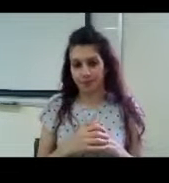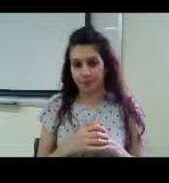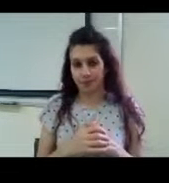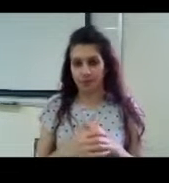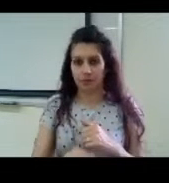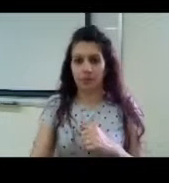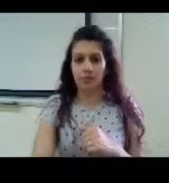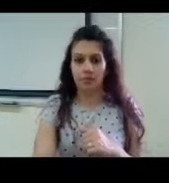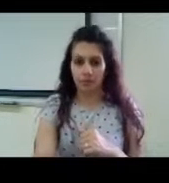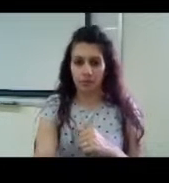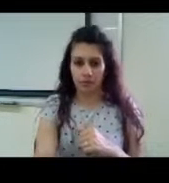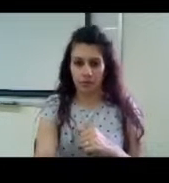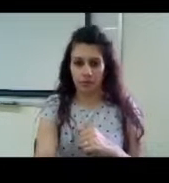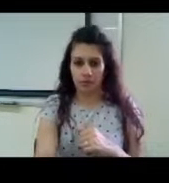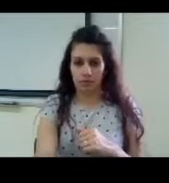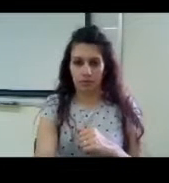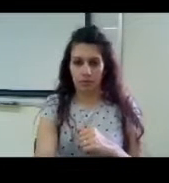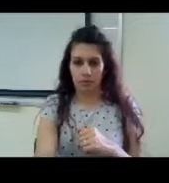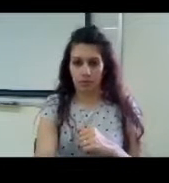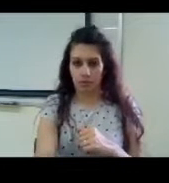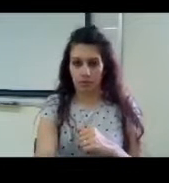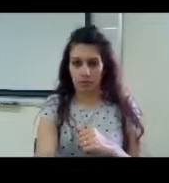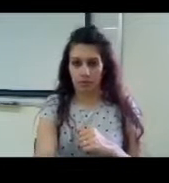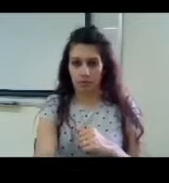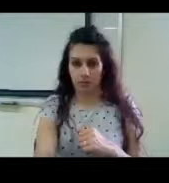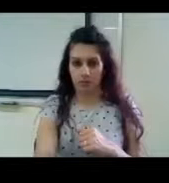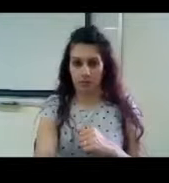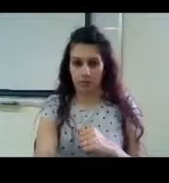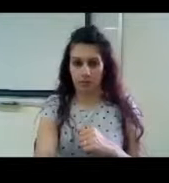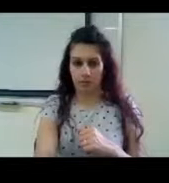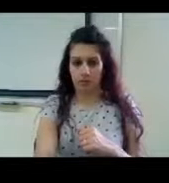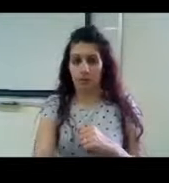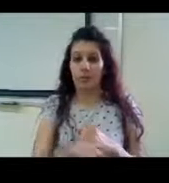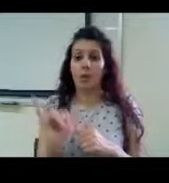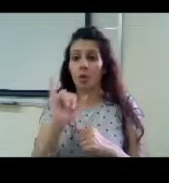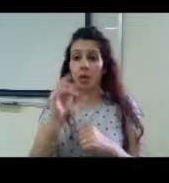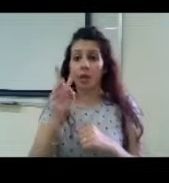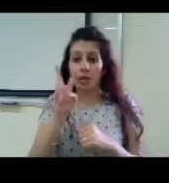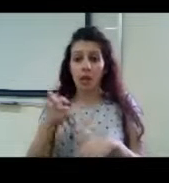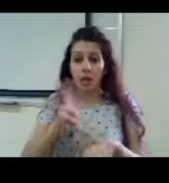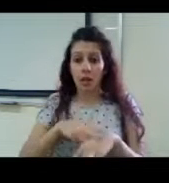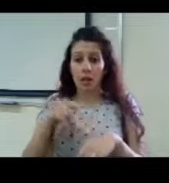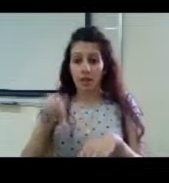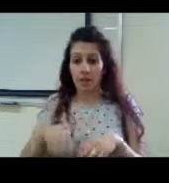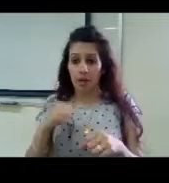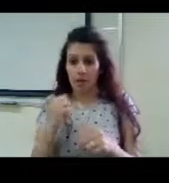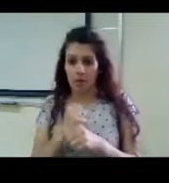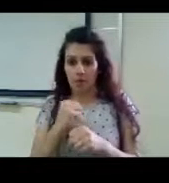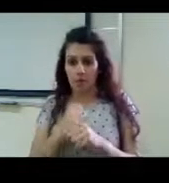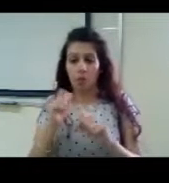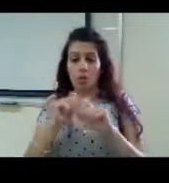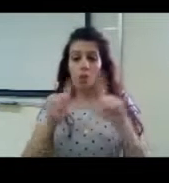yet another algorithm mr. Bouie idea as muharram run durian managing Mohammed